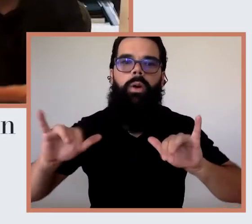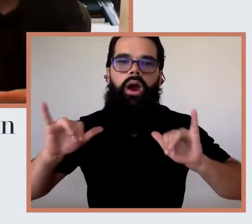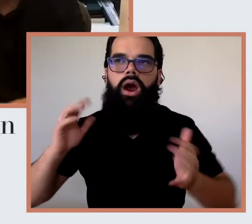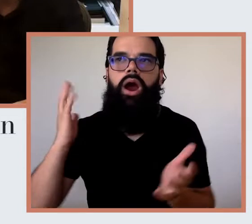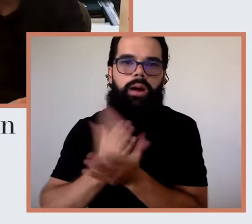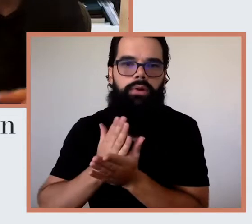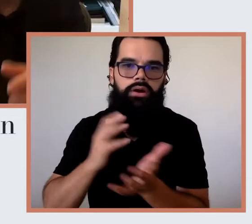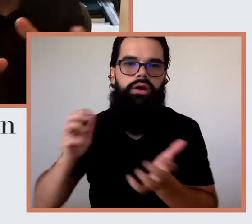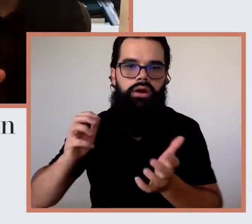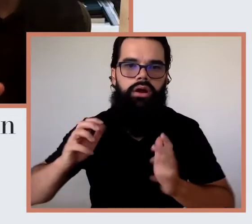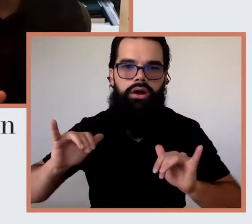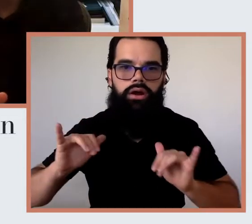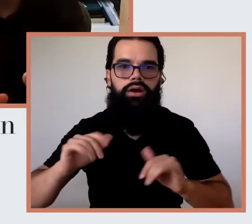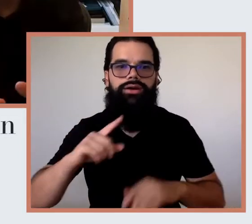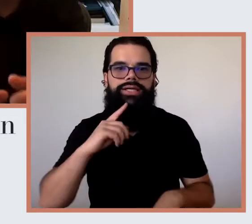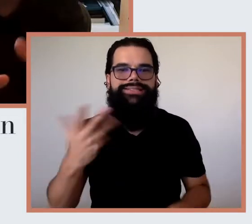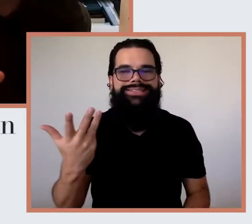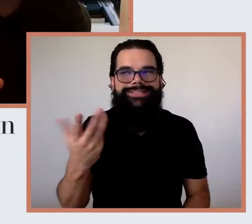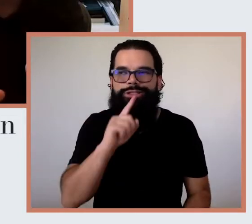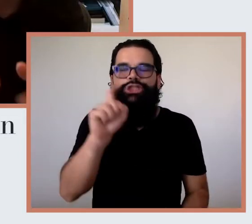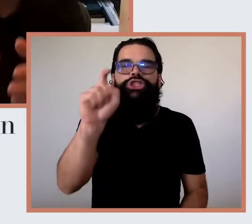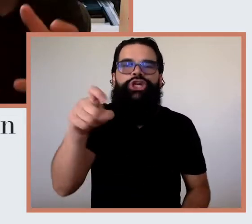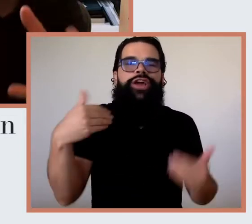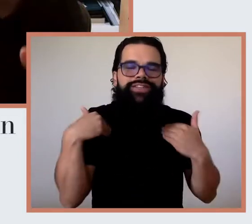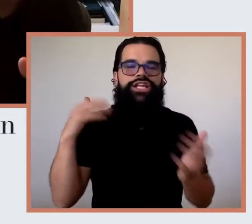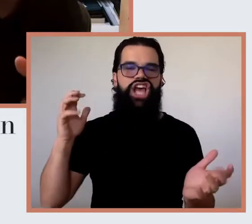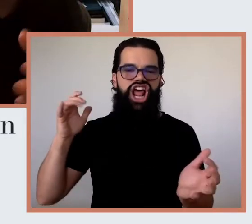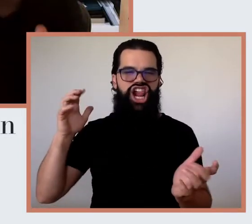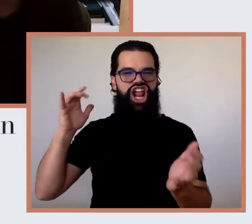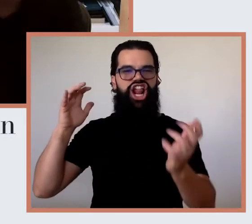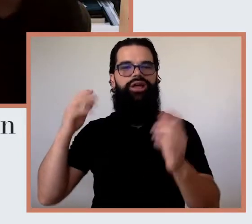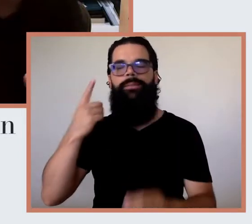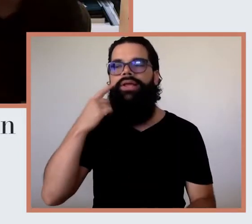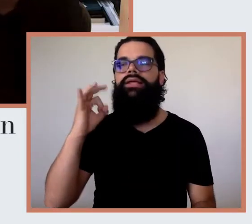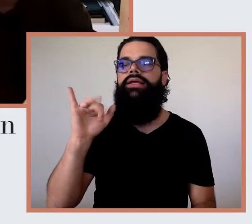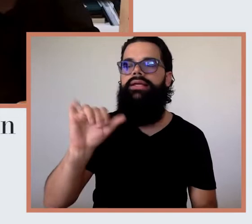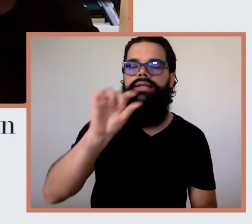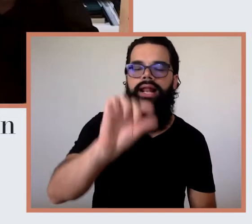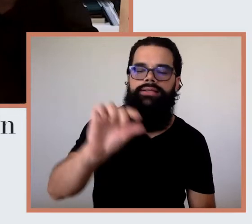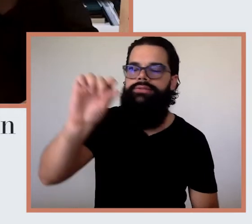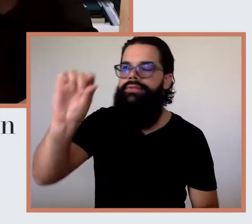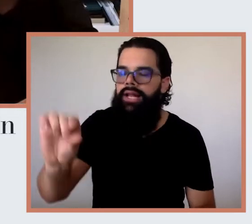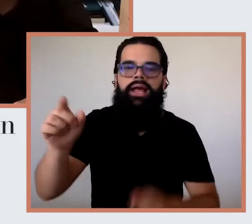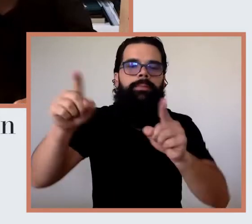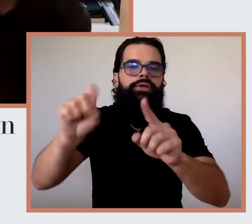if there was a take where the audience didn't laugh, but you know there should have been a laugh there, he will add a little something.